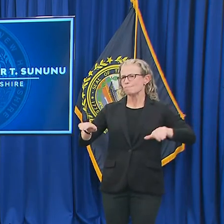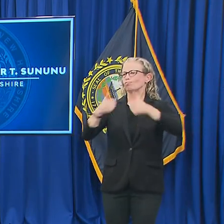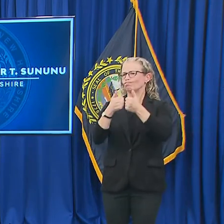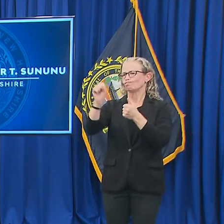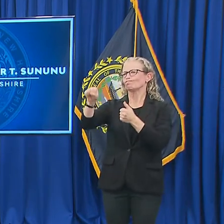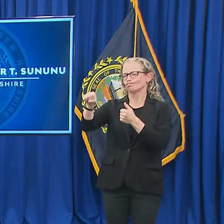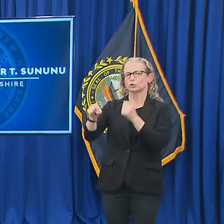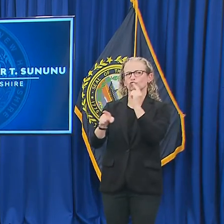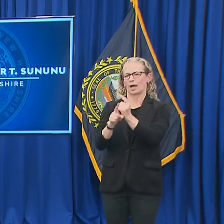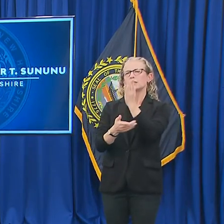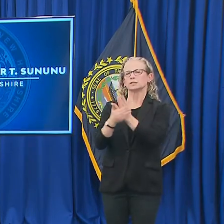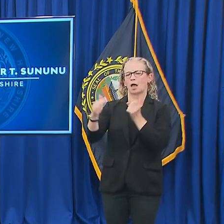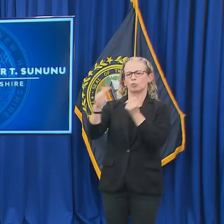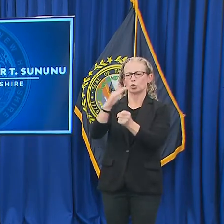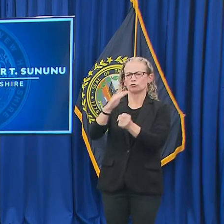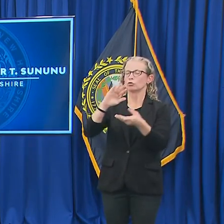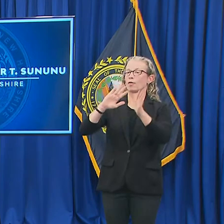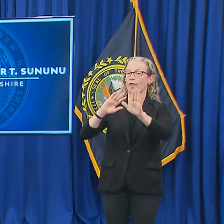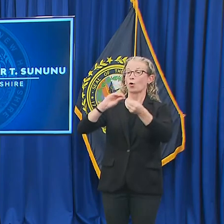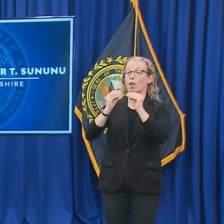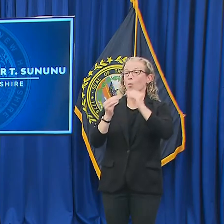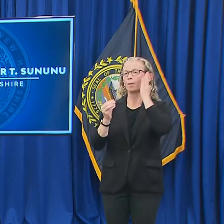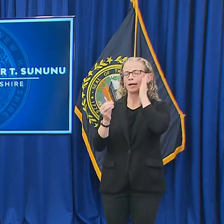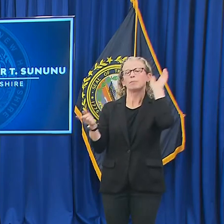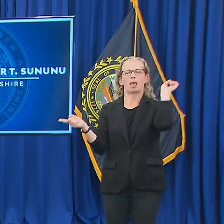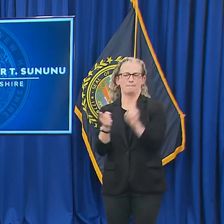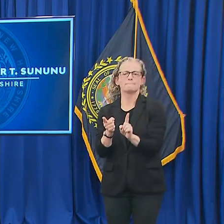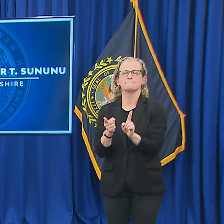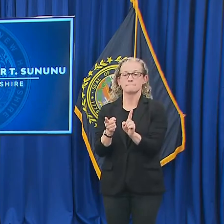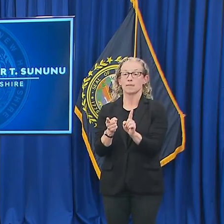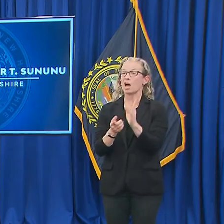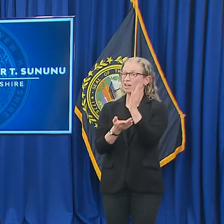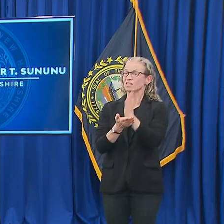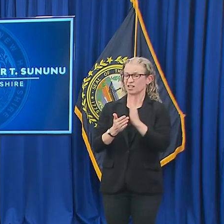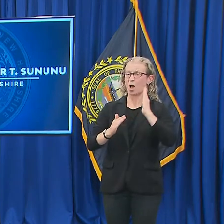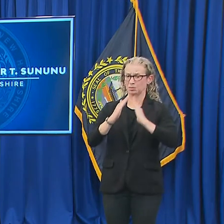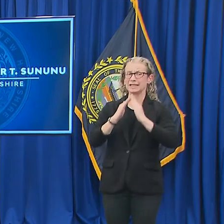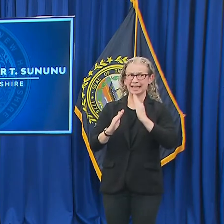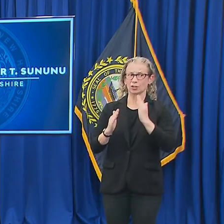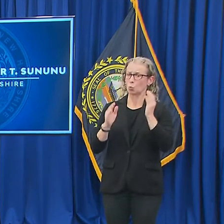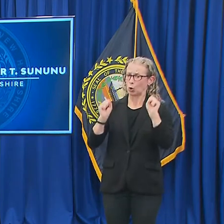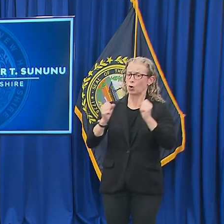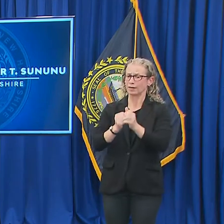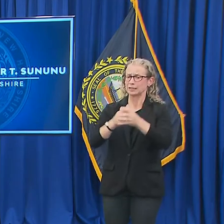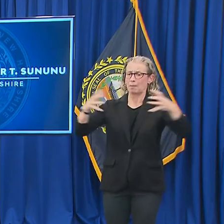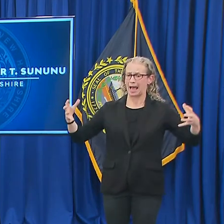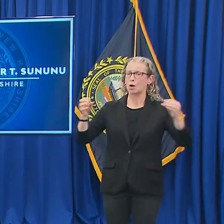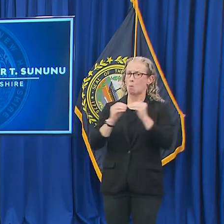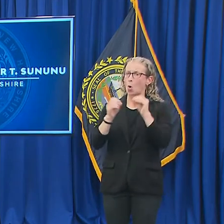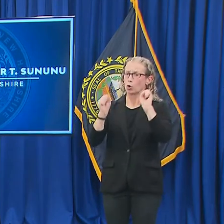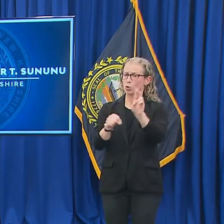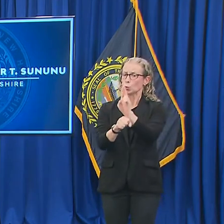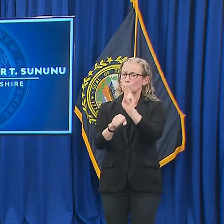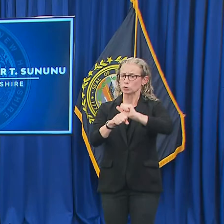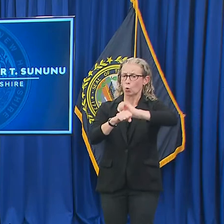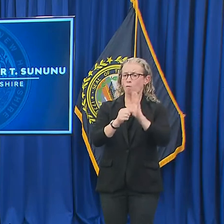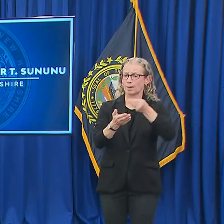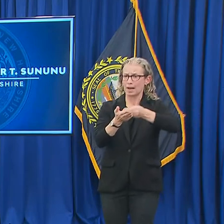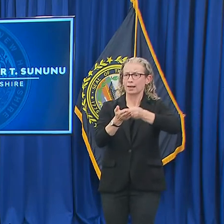You know most people that I'll be working over the holiday weekend. But no No. Yeah, we've given them 3. So a couple of things we're going to we